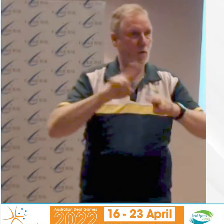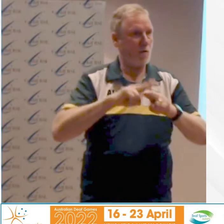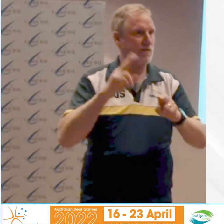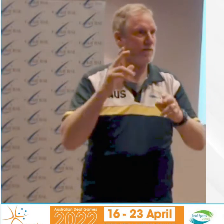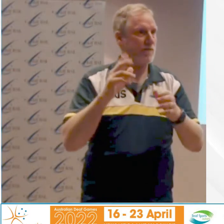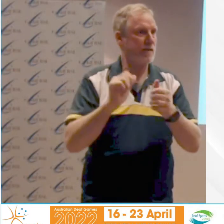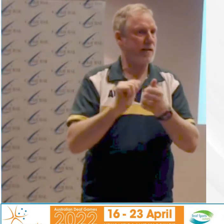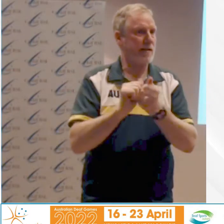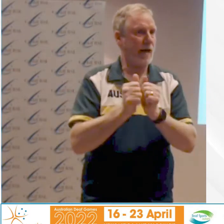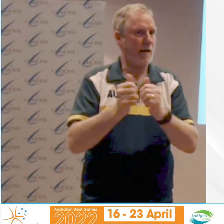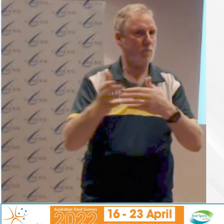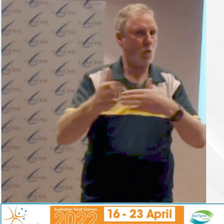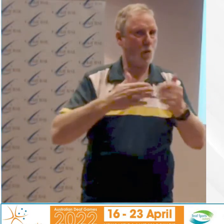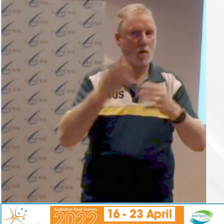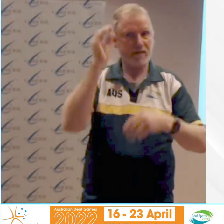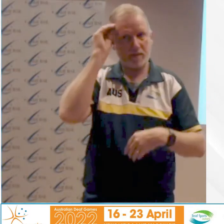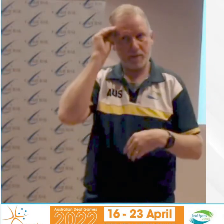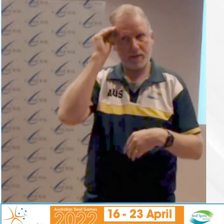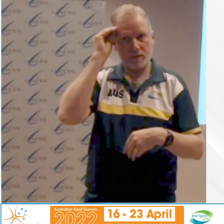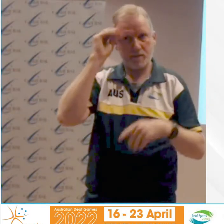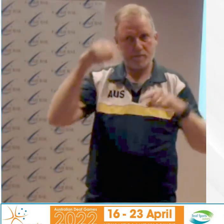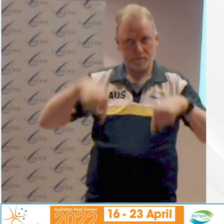i'm the acting chair of the game's organising committee